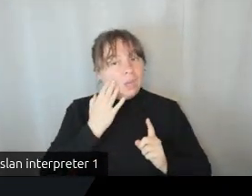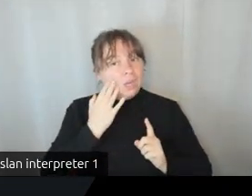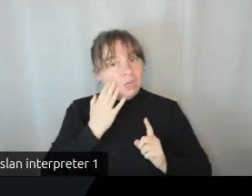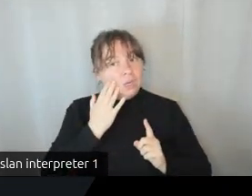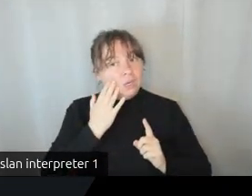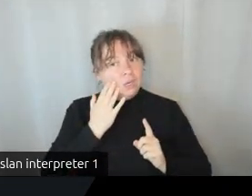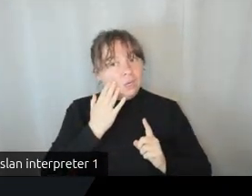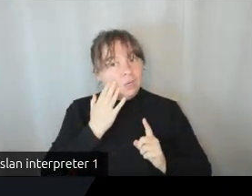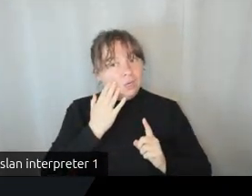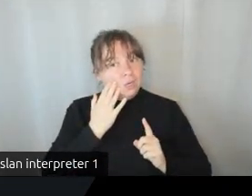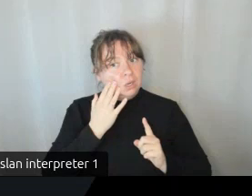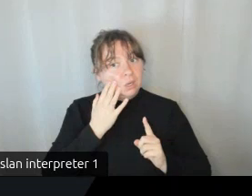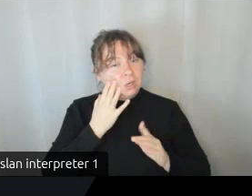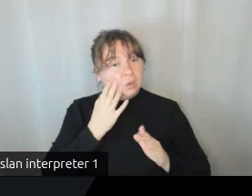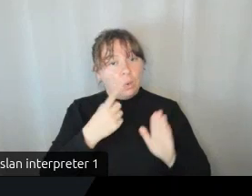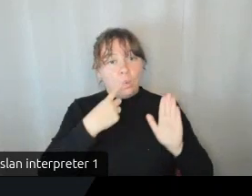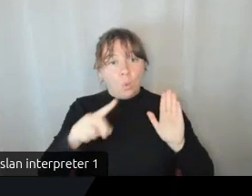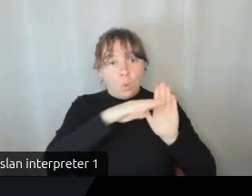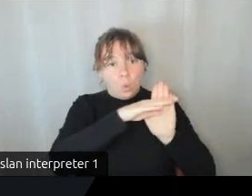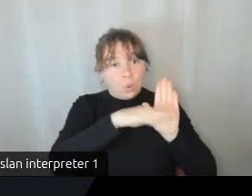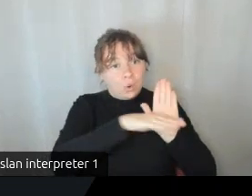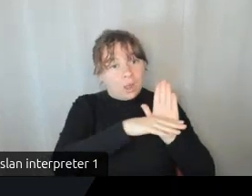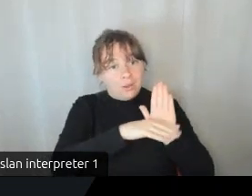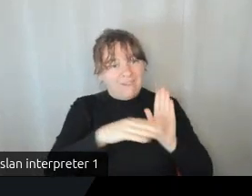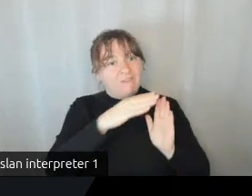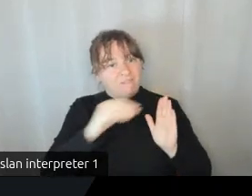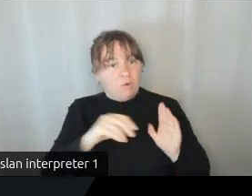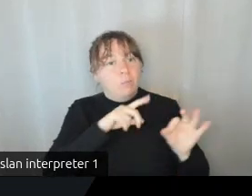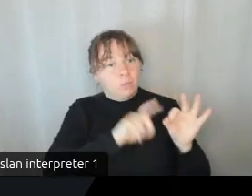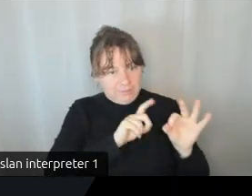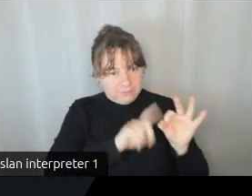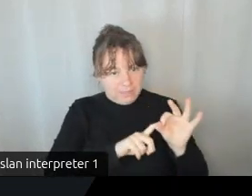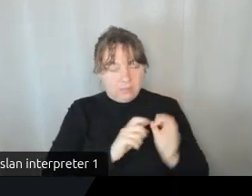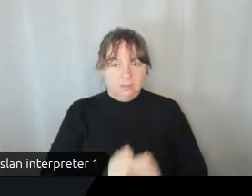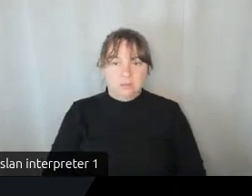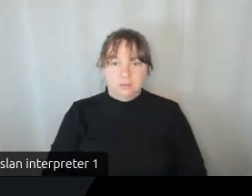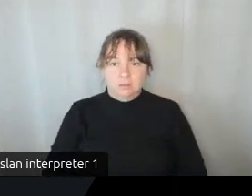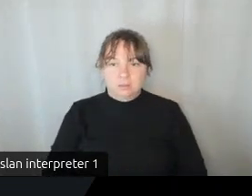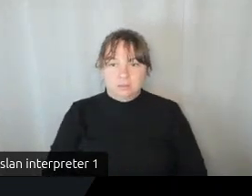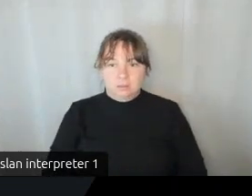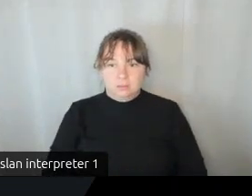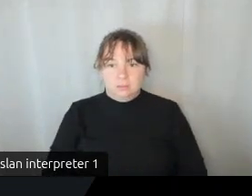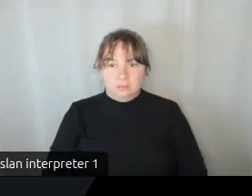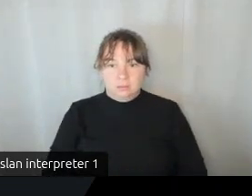um order is a Queensland order. So the order that the person normally the agree wish to change is